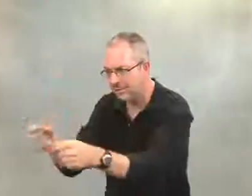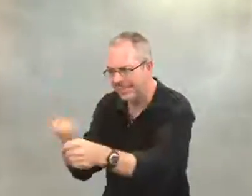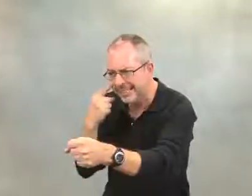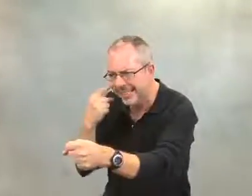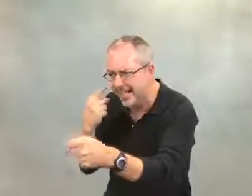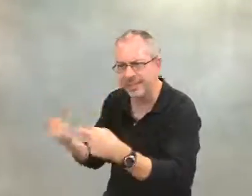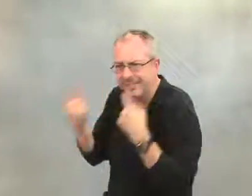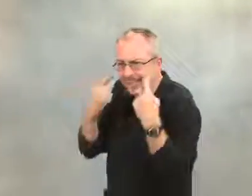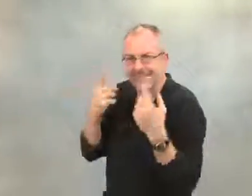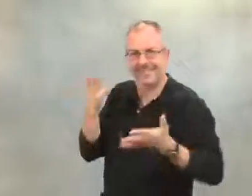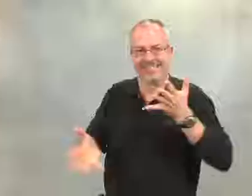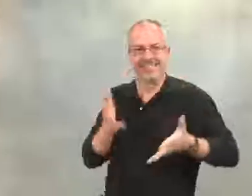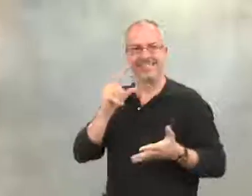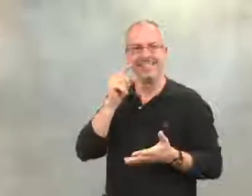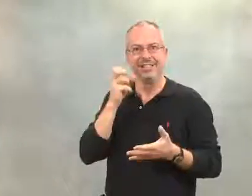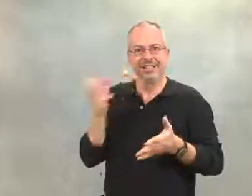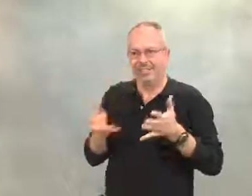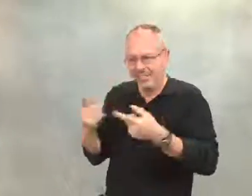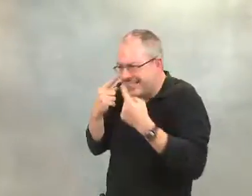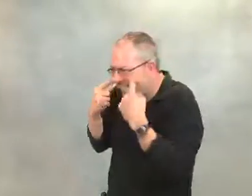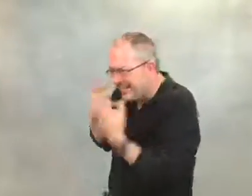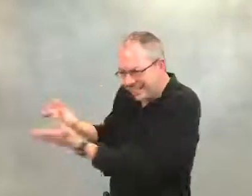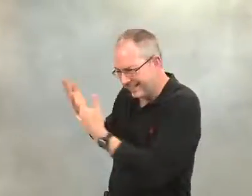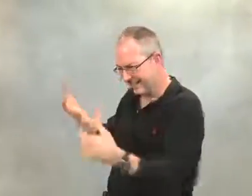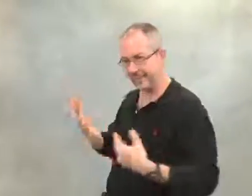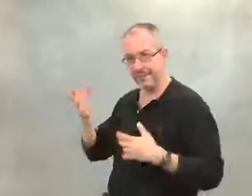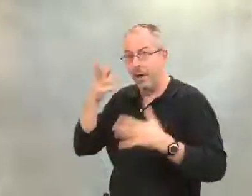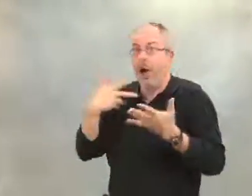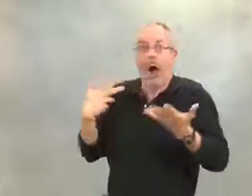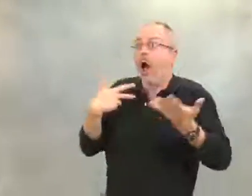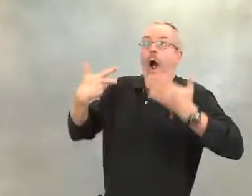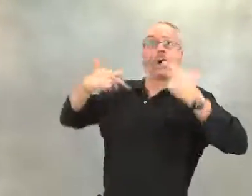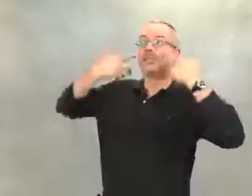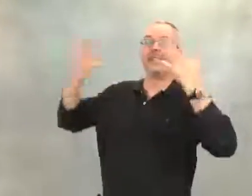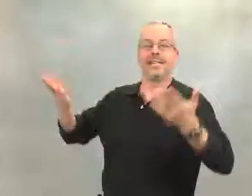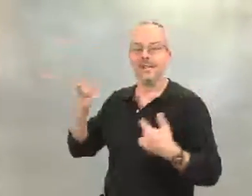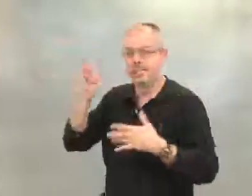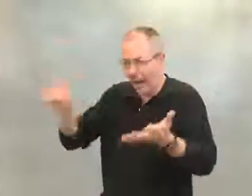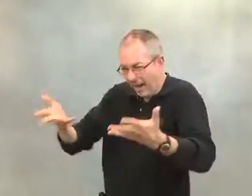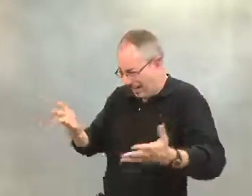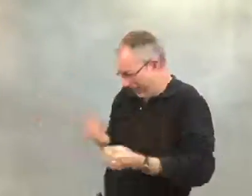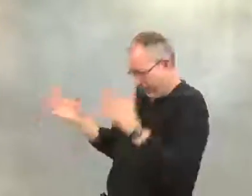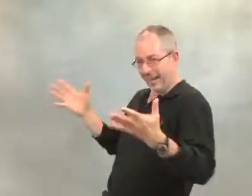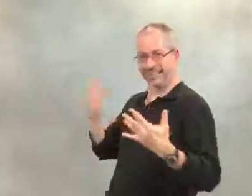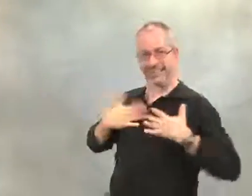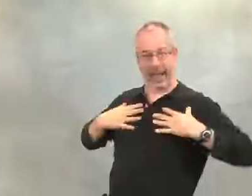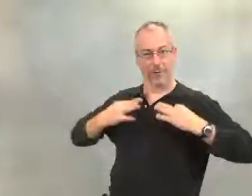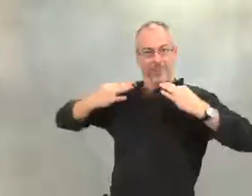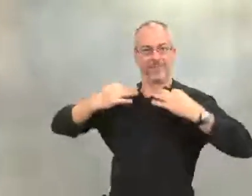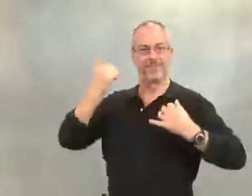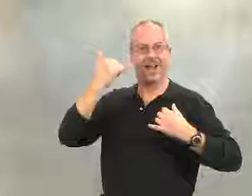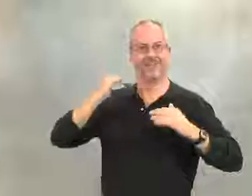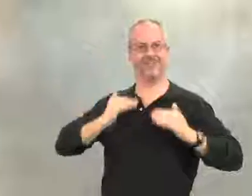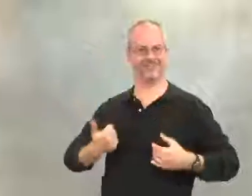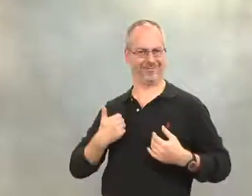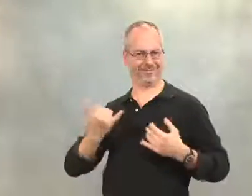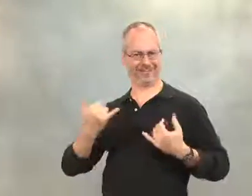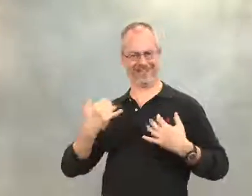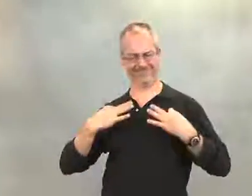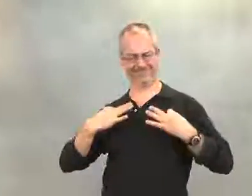Then he grabbed the guy and gestured, "Didn't you see him?" The guy gestured back, "No, I didn't see him!"